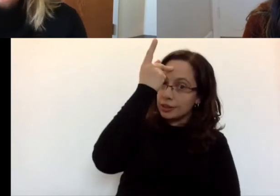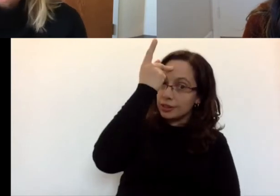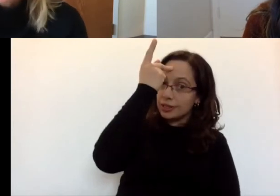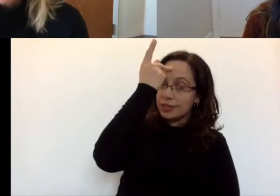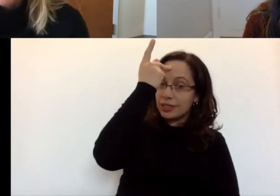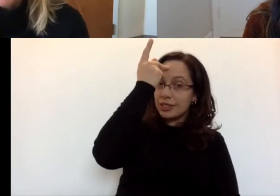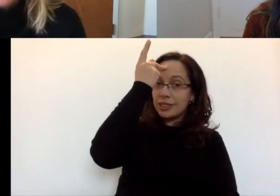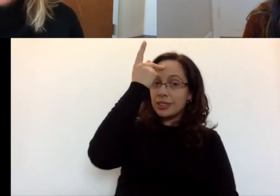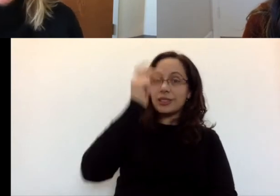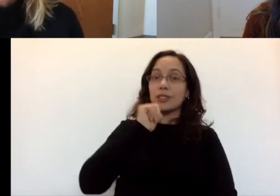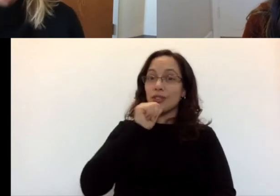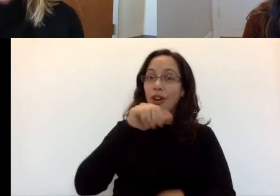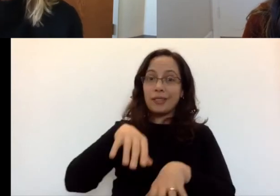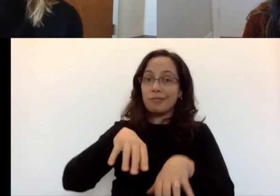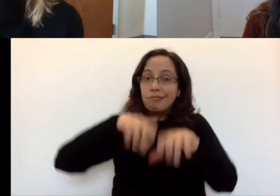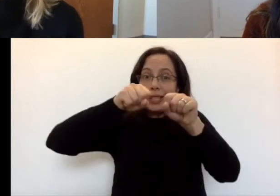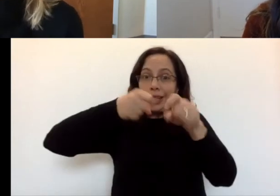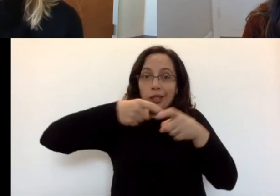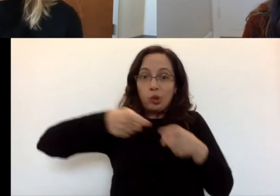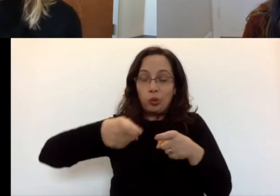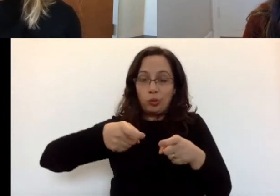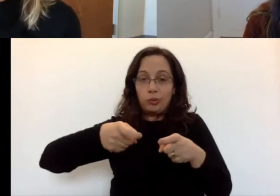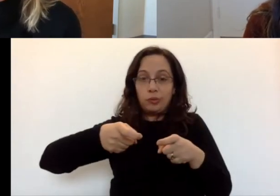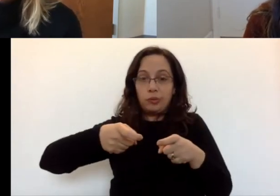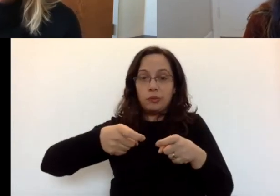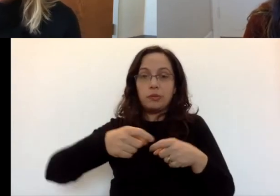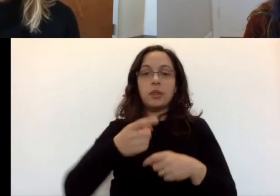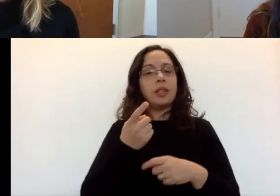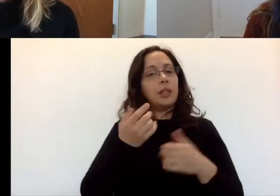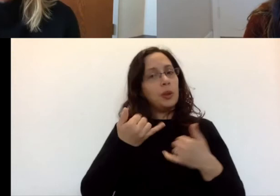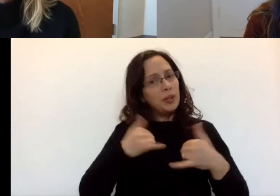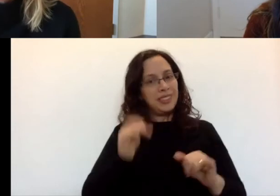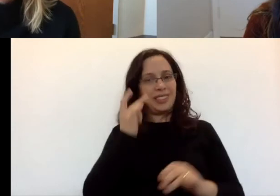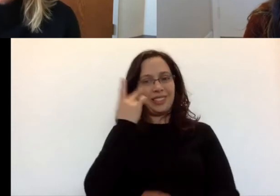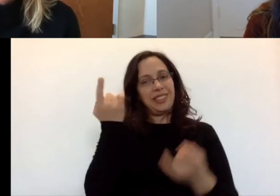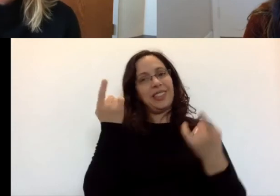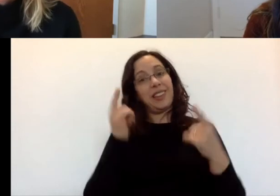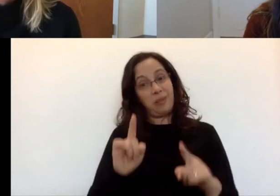take hold and we're still seeing that happening and I think that it's really kind of centrally